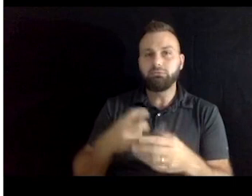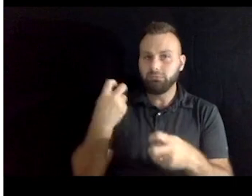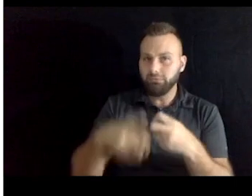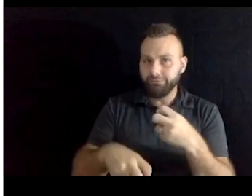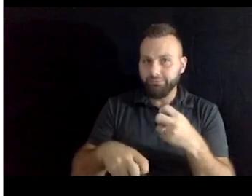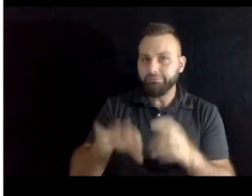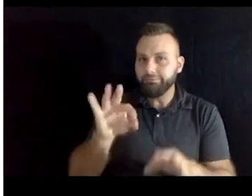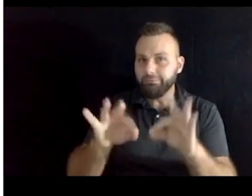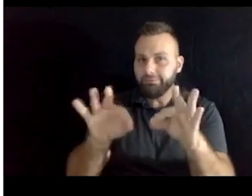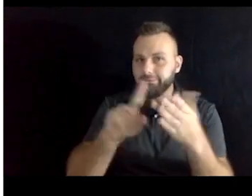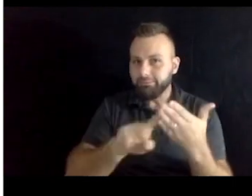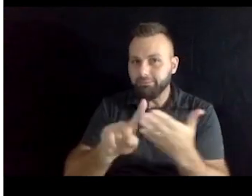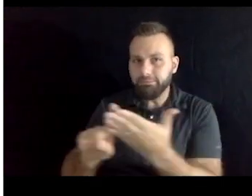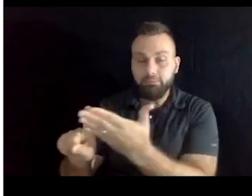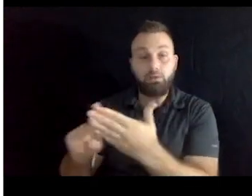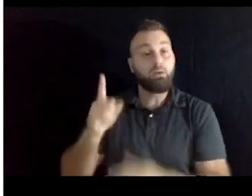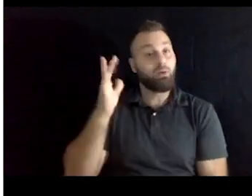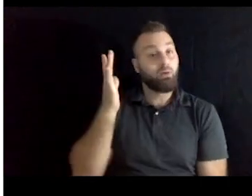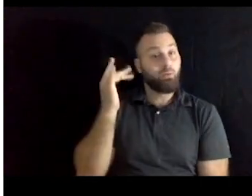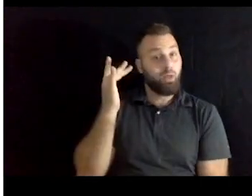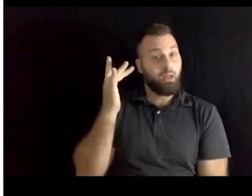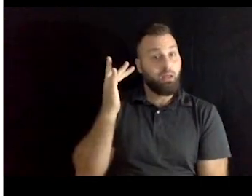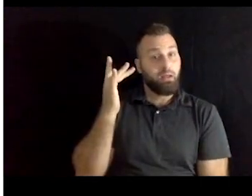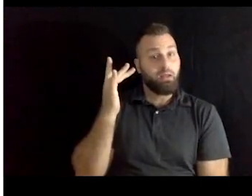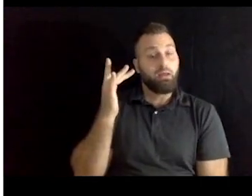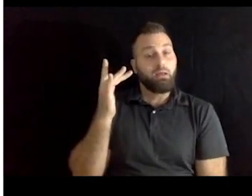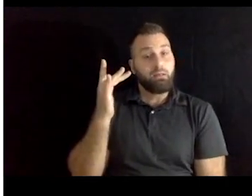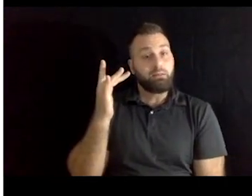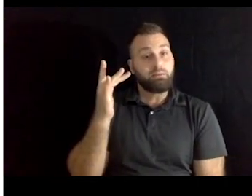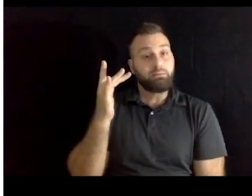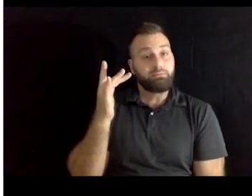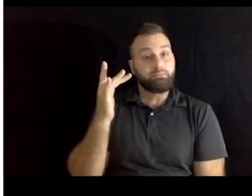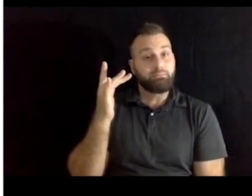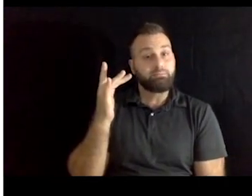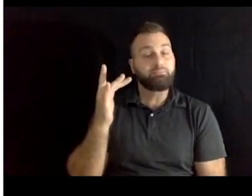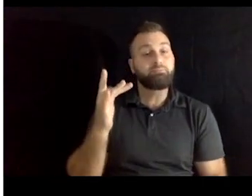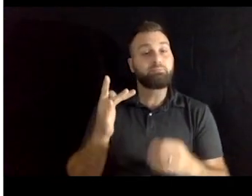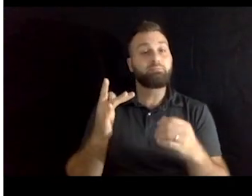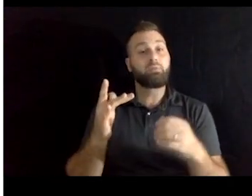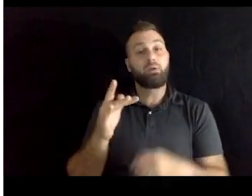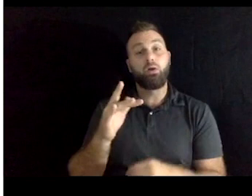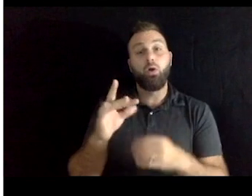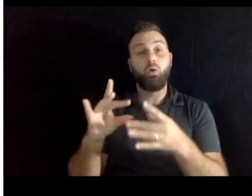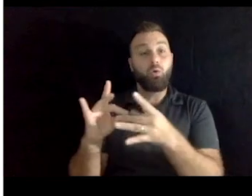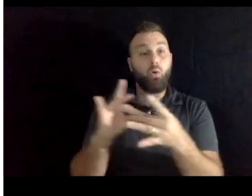to get and why can it be hard to get? It's because it's because correlation is not causality.